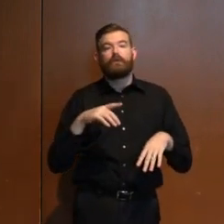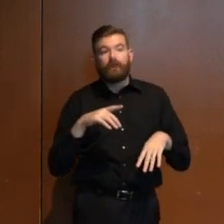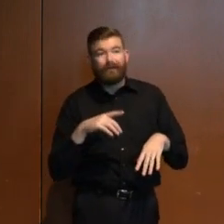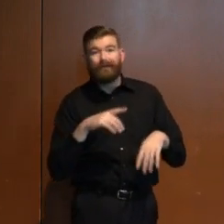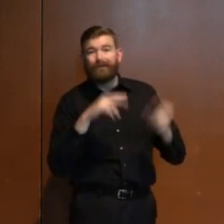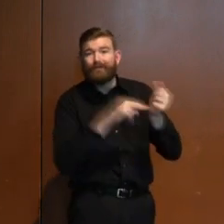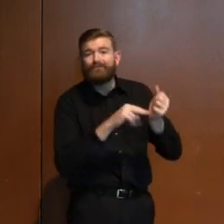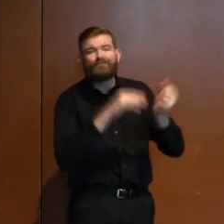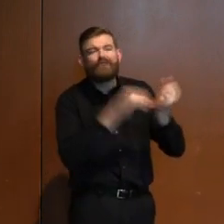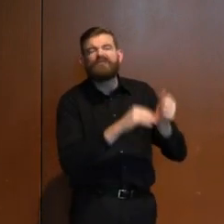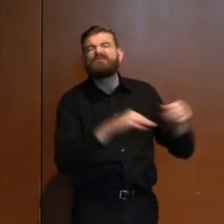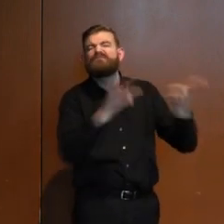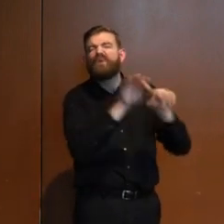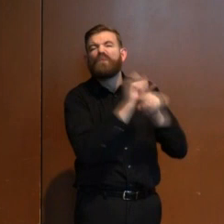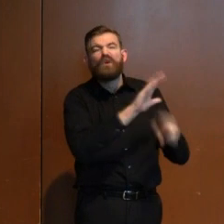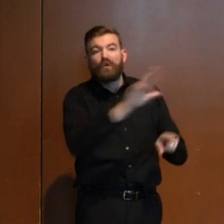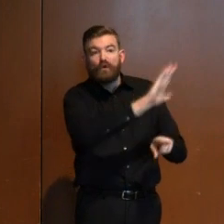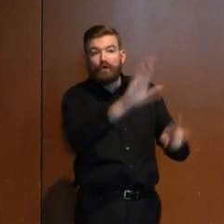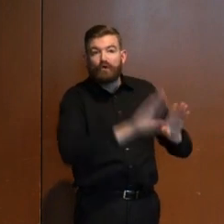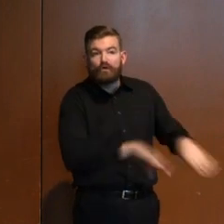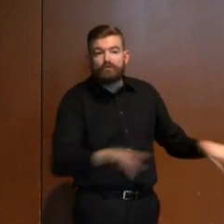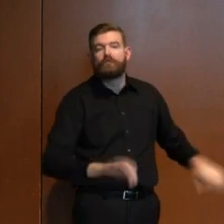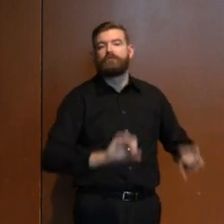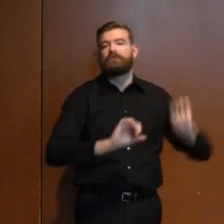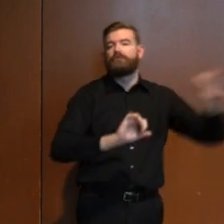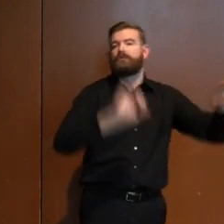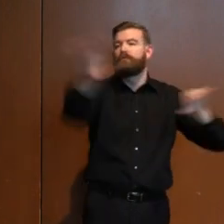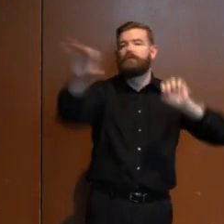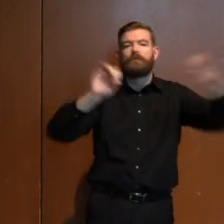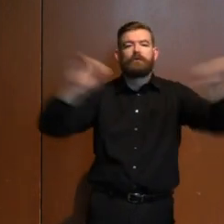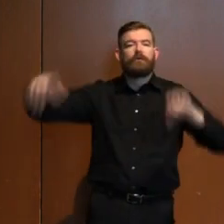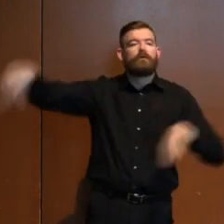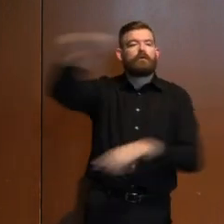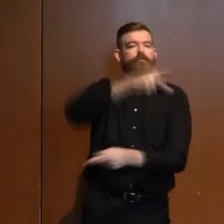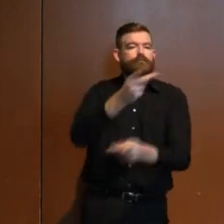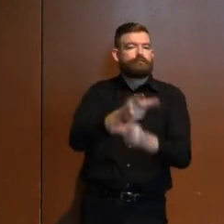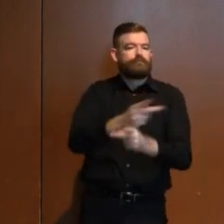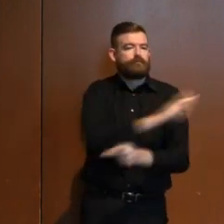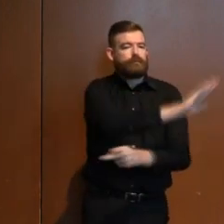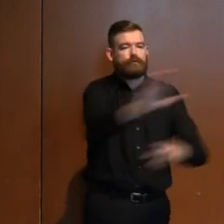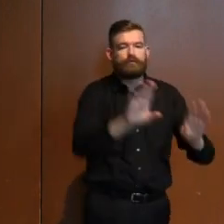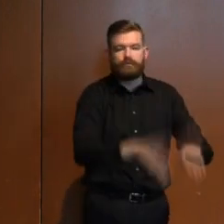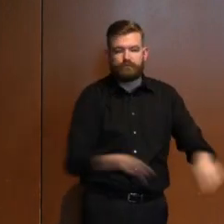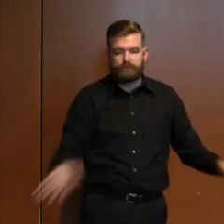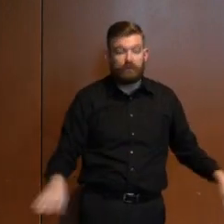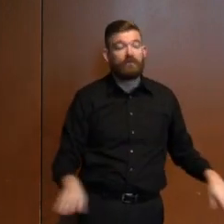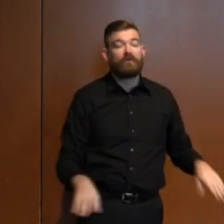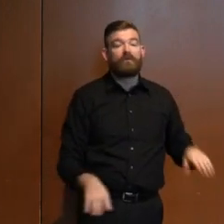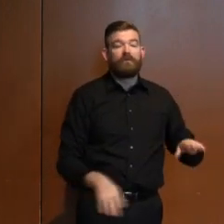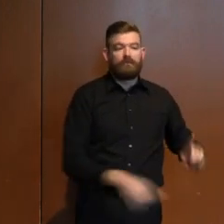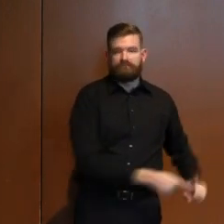CENTERS FOR THE CHILDREN OF ESSENTIAL WORKERS UP THROUGH GRADE EIGHT.